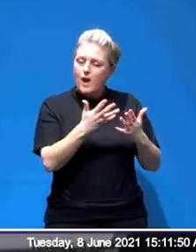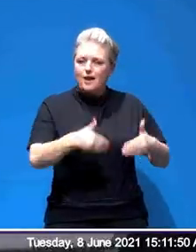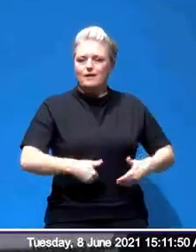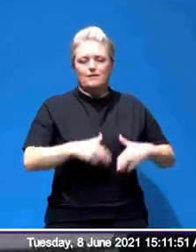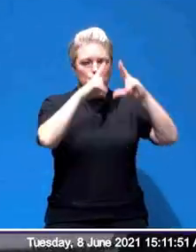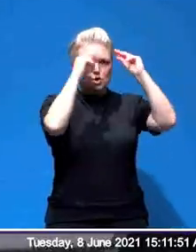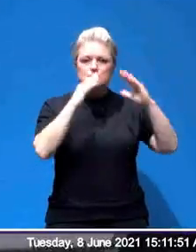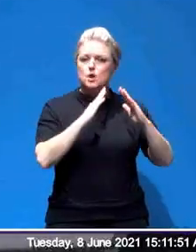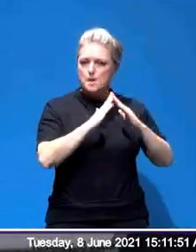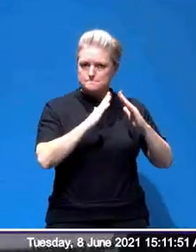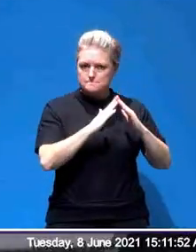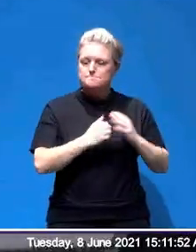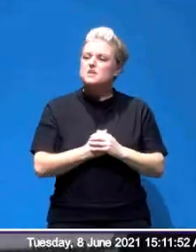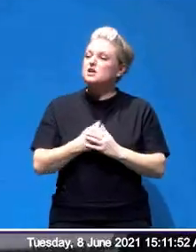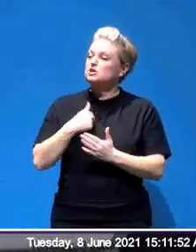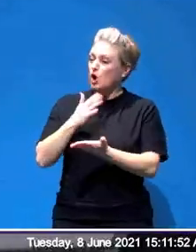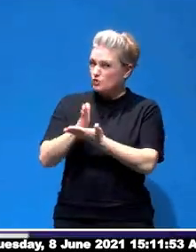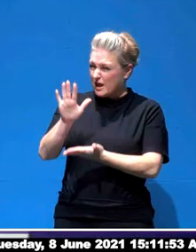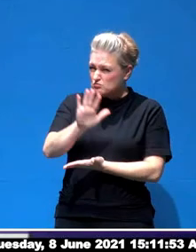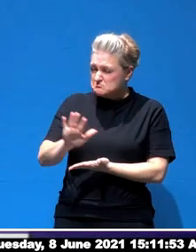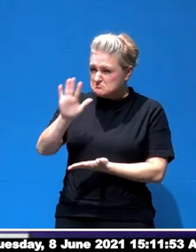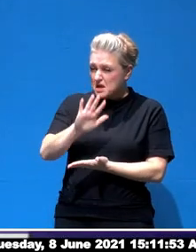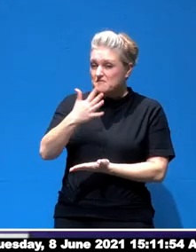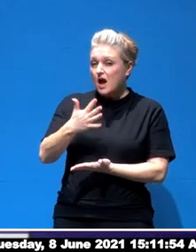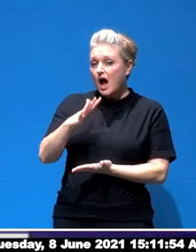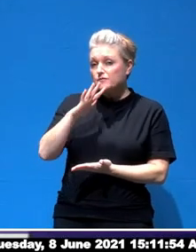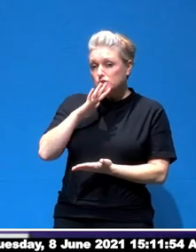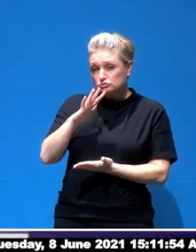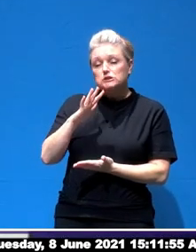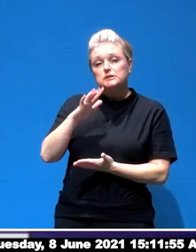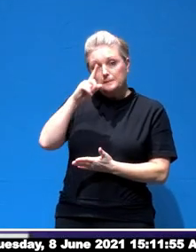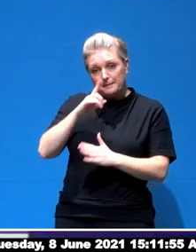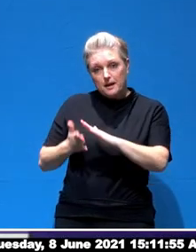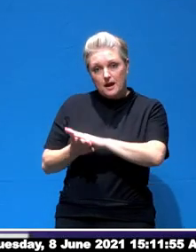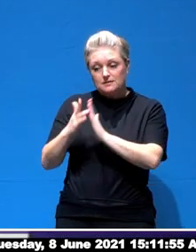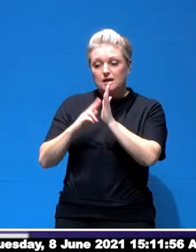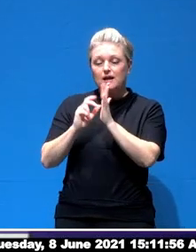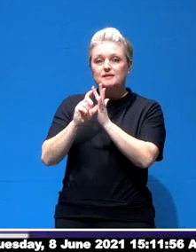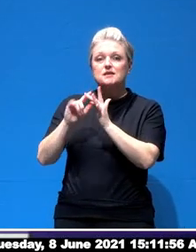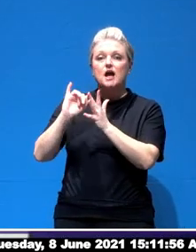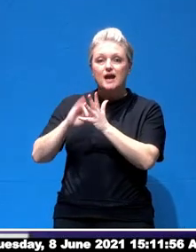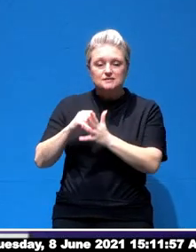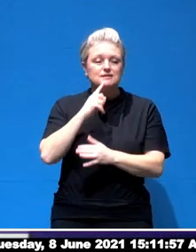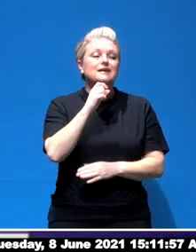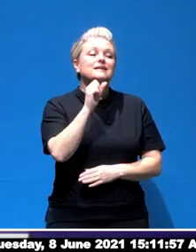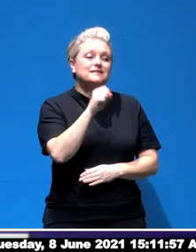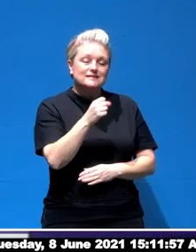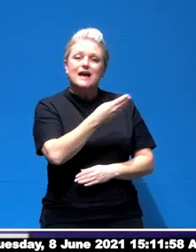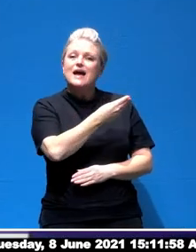So there are about 500 that are participants in the NDIS? I also have some people who are in the COS program, the Continuity